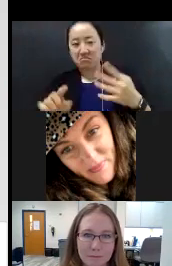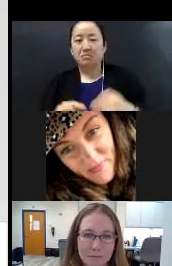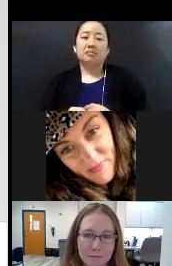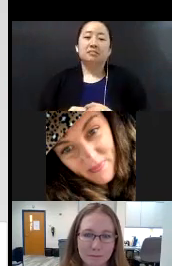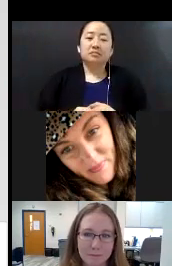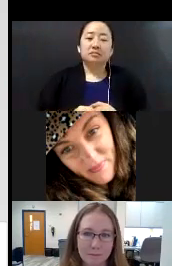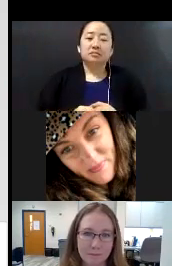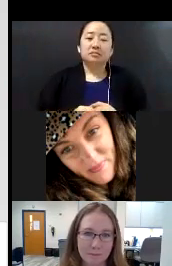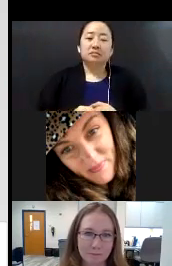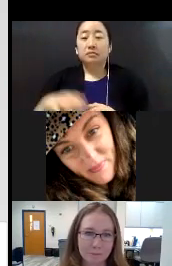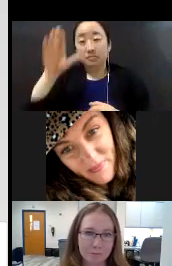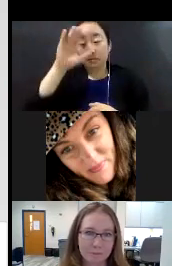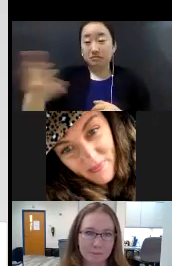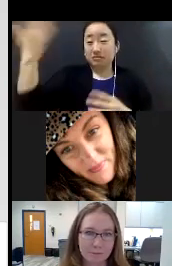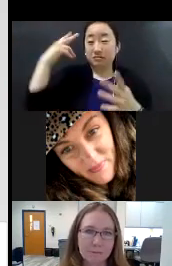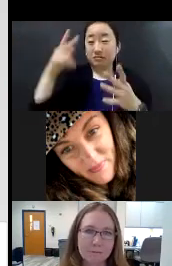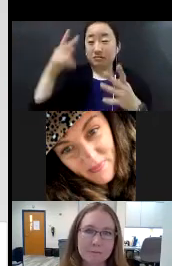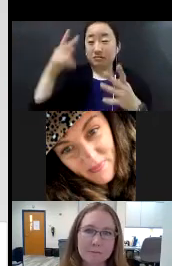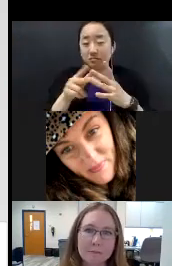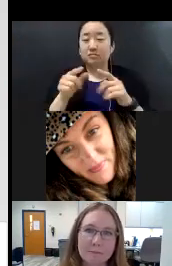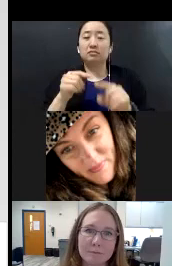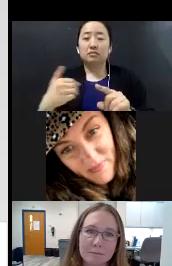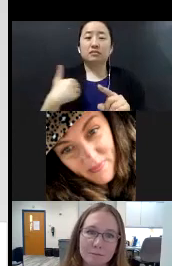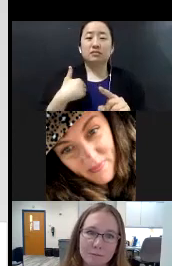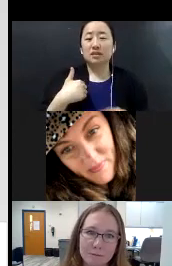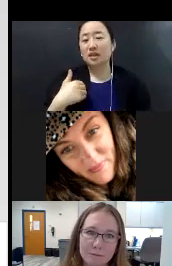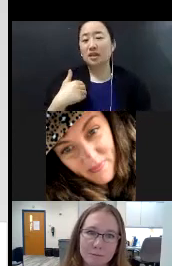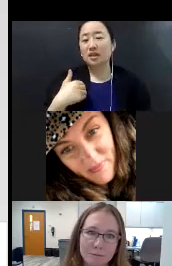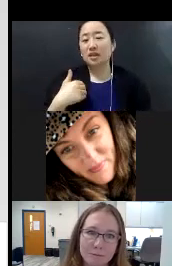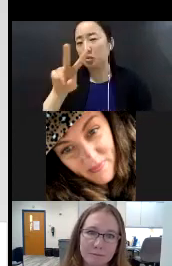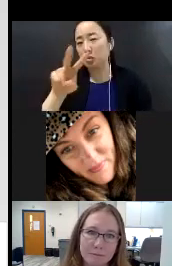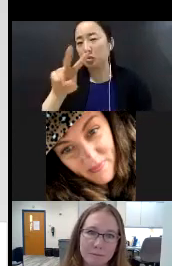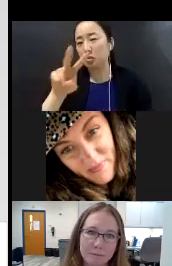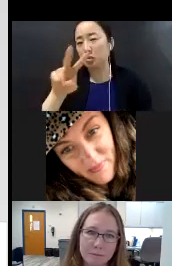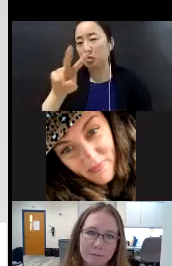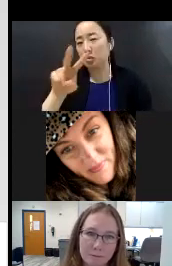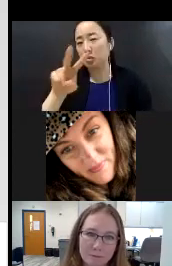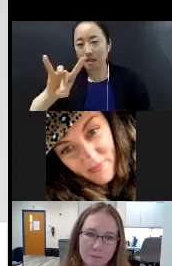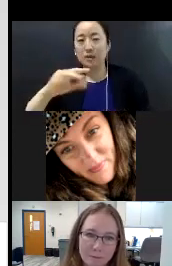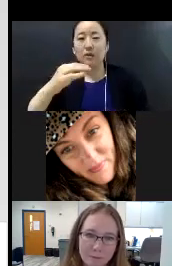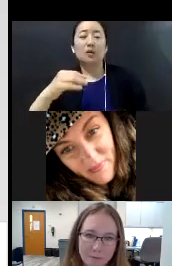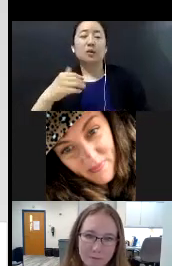AT THAT TIME IN MID-APRIL WE COMPLETED 268 OF THESE REMOTE HOME ASSESSMENT SESSIONS.